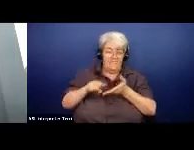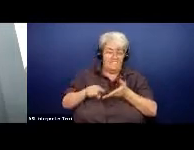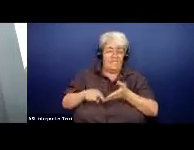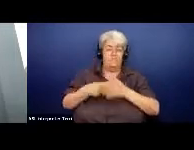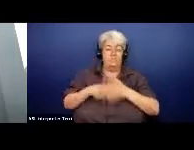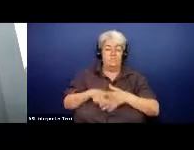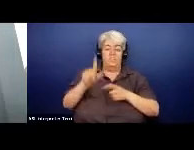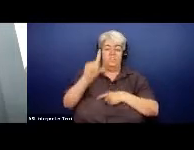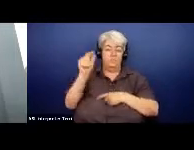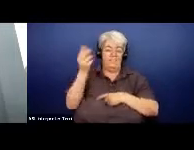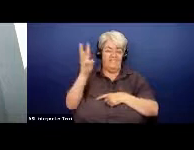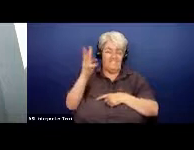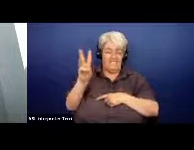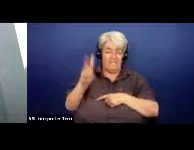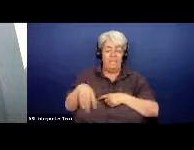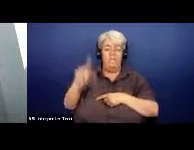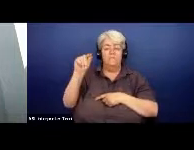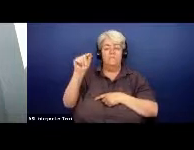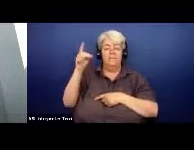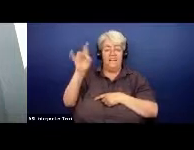and 2018 with the findings letter which